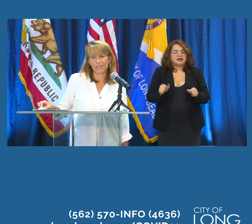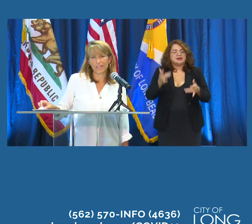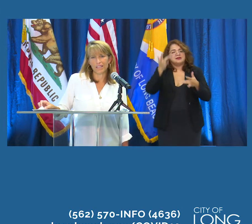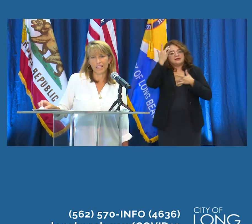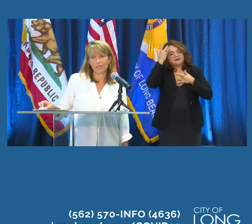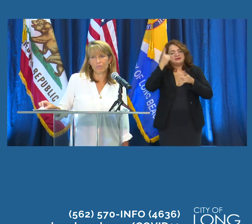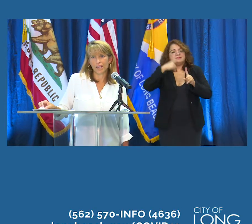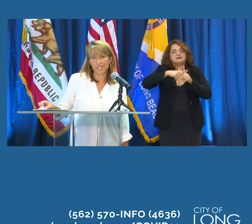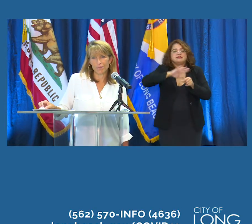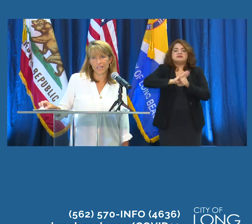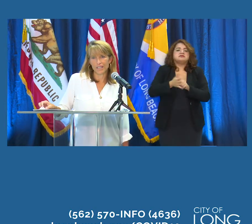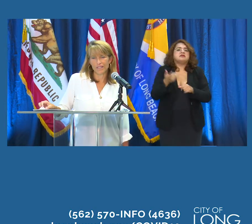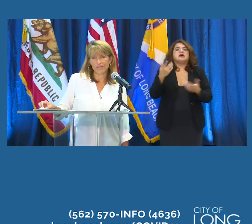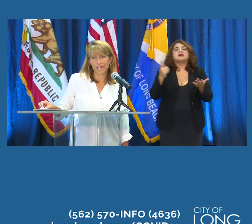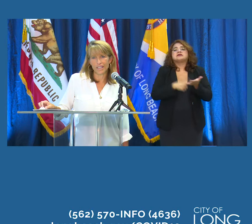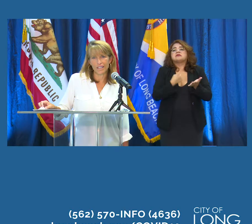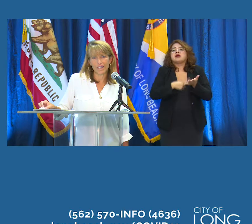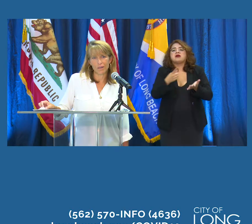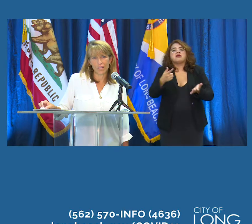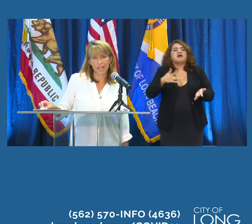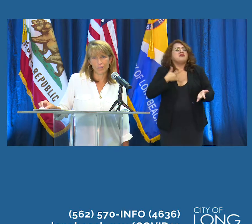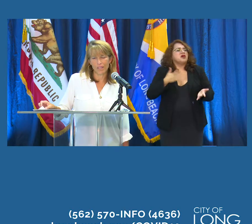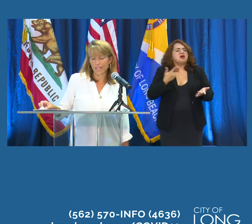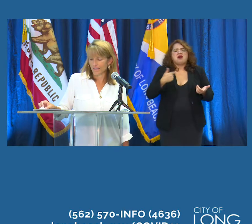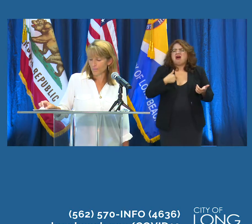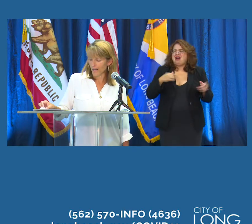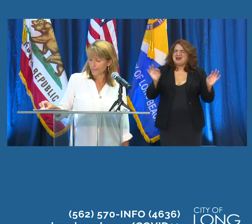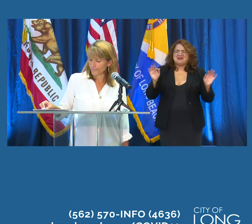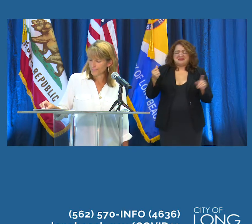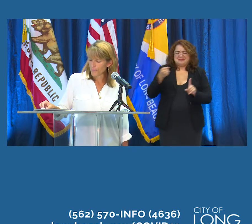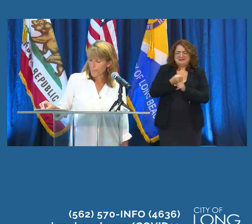never think that you would be hospitalized, you find that they are being hospitalized as well.